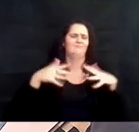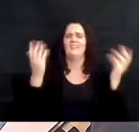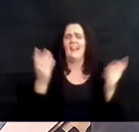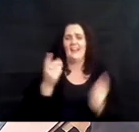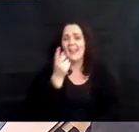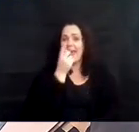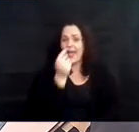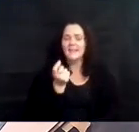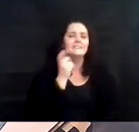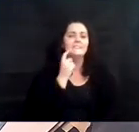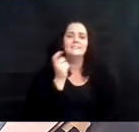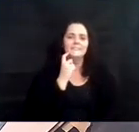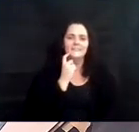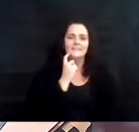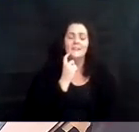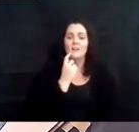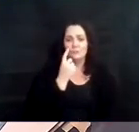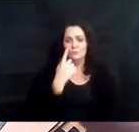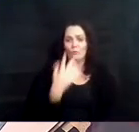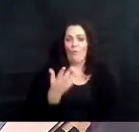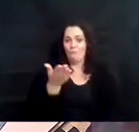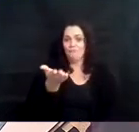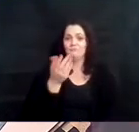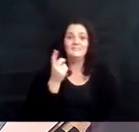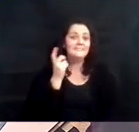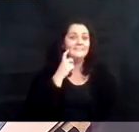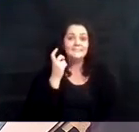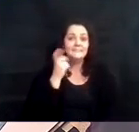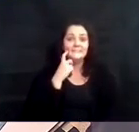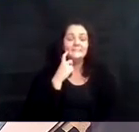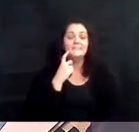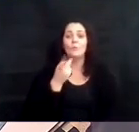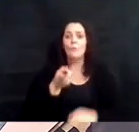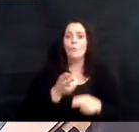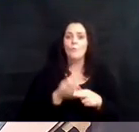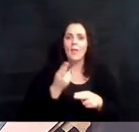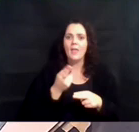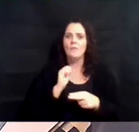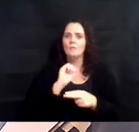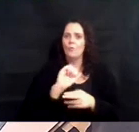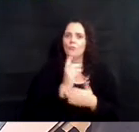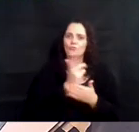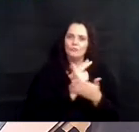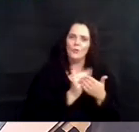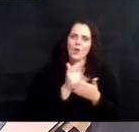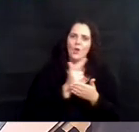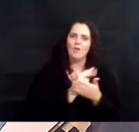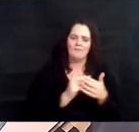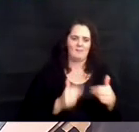But this is just a demonstration of how quick and easy this can be and how it can add a dimension to your drawings which is completely